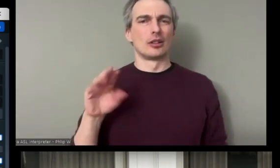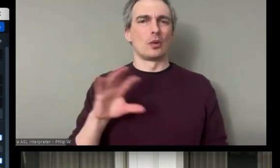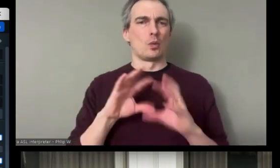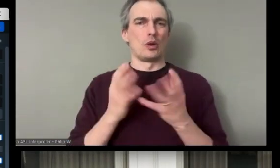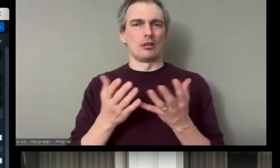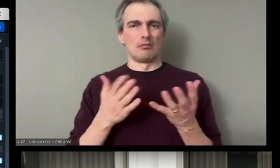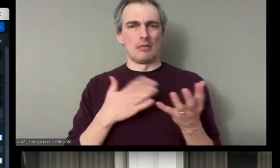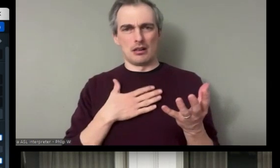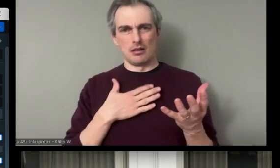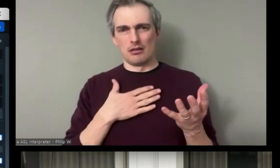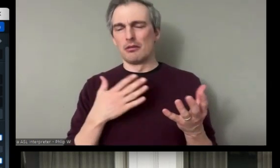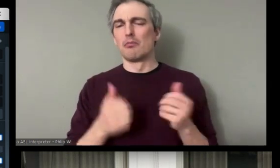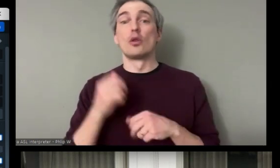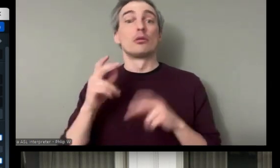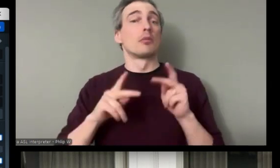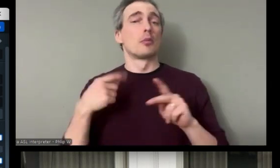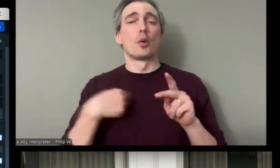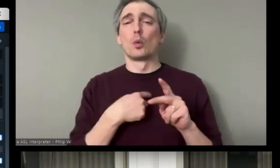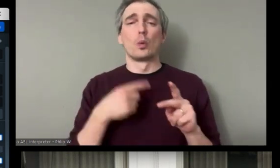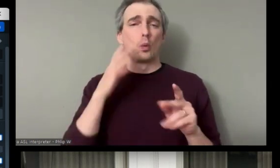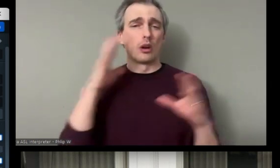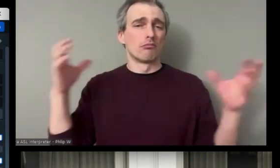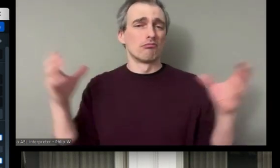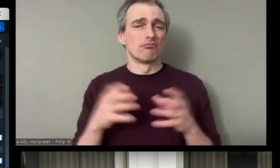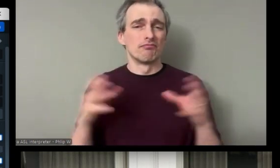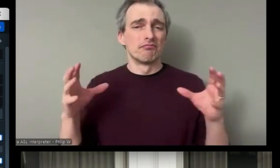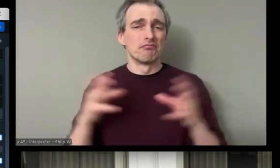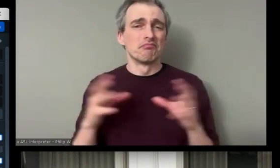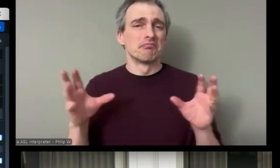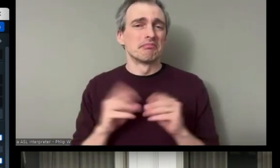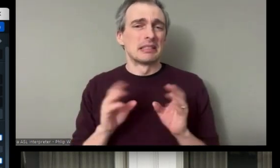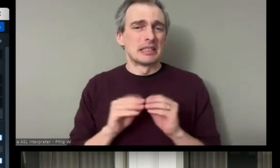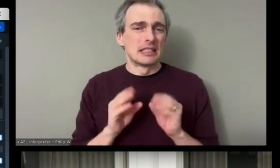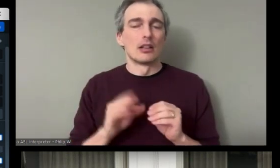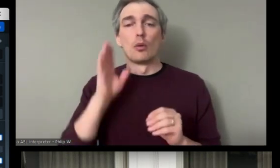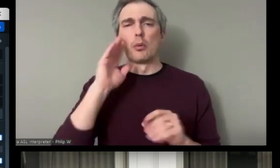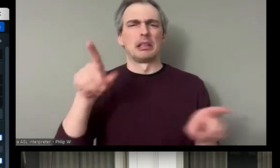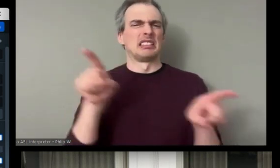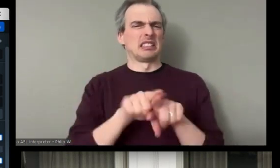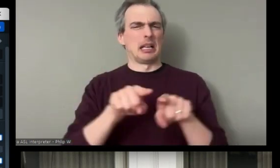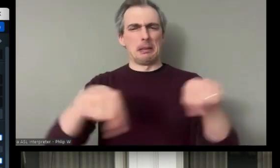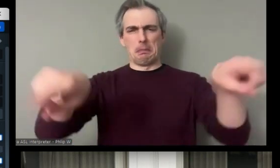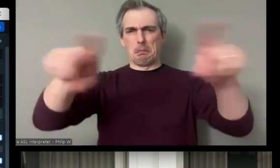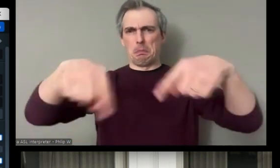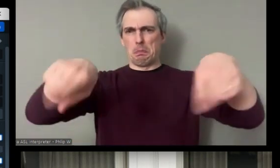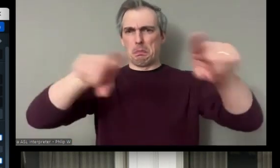about the same amount of people we have here in the physical world. Would come into the virtual world.